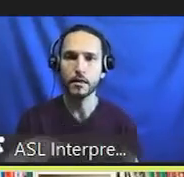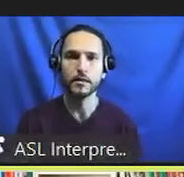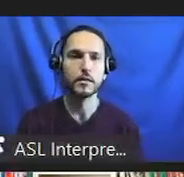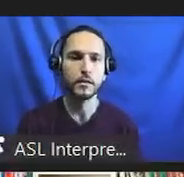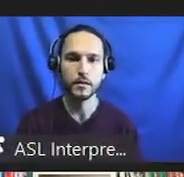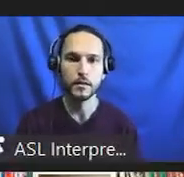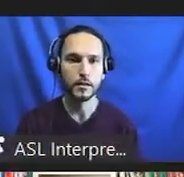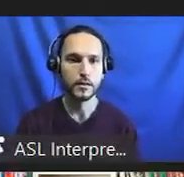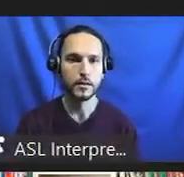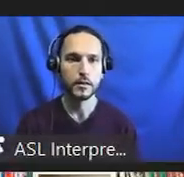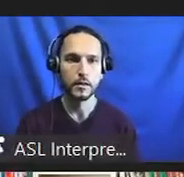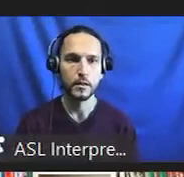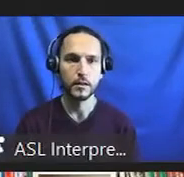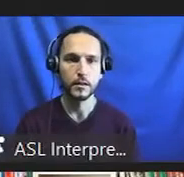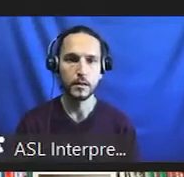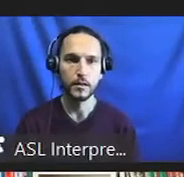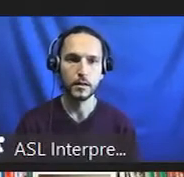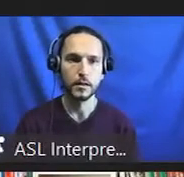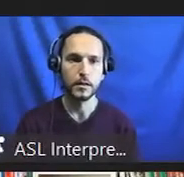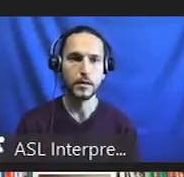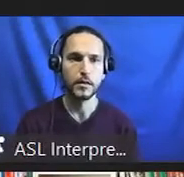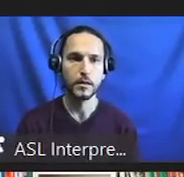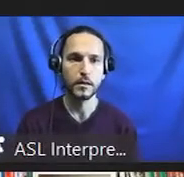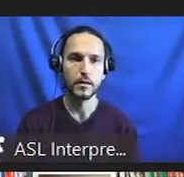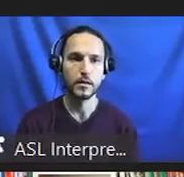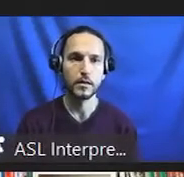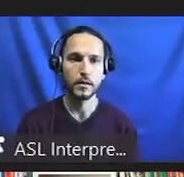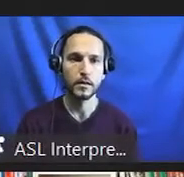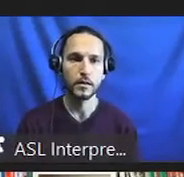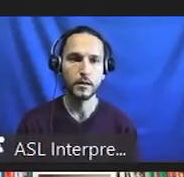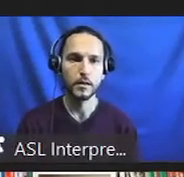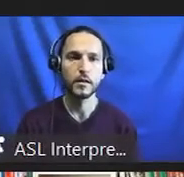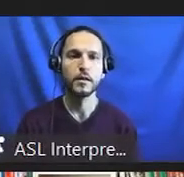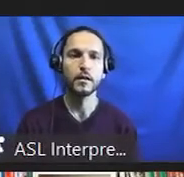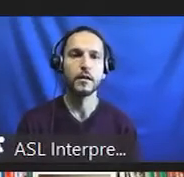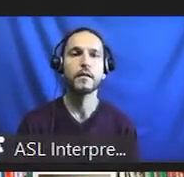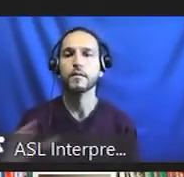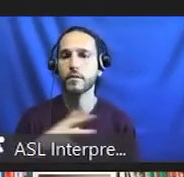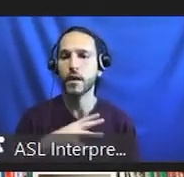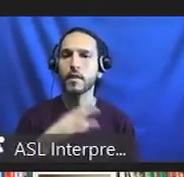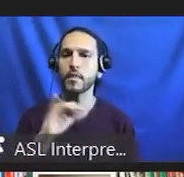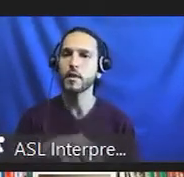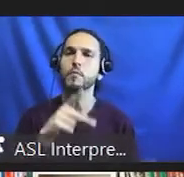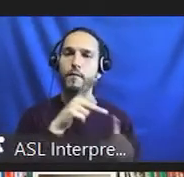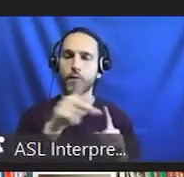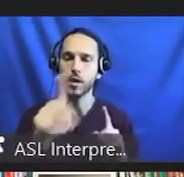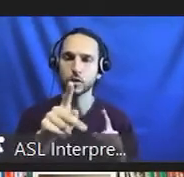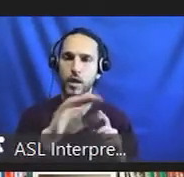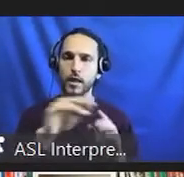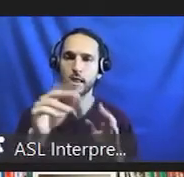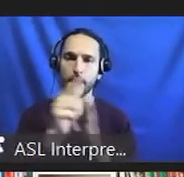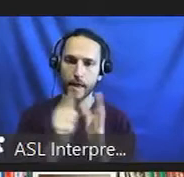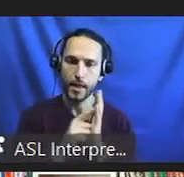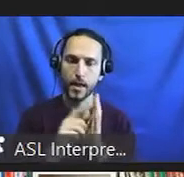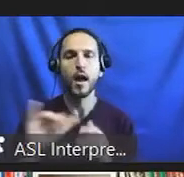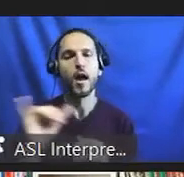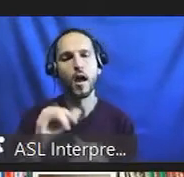I will say-- let me just jump in, one thing, on professional. So on the legal side of it, I'll echo what Adam said.